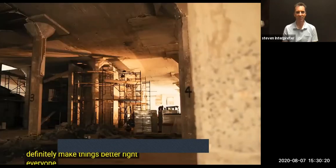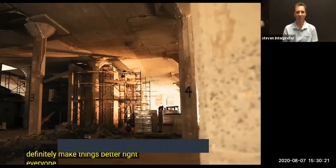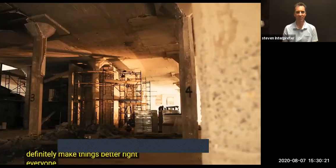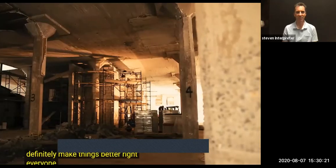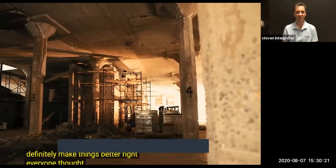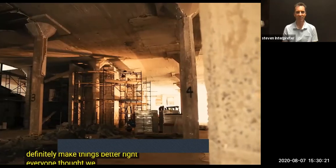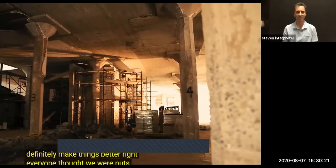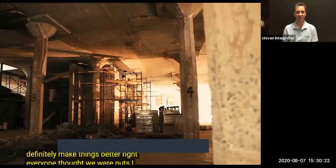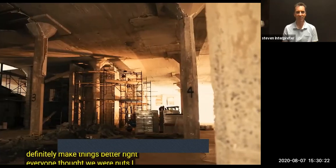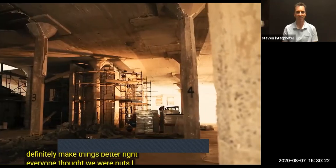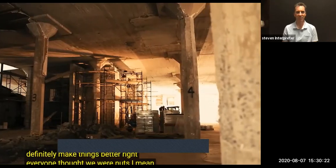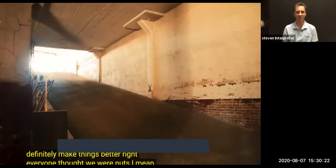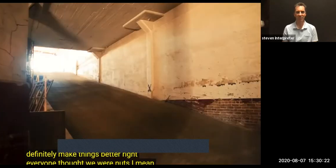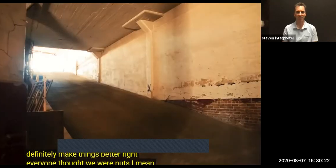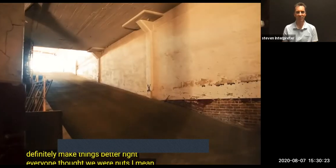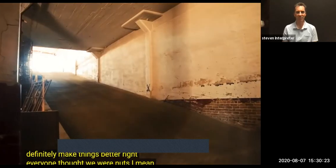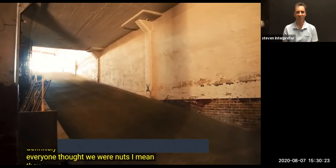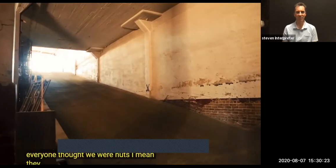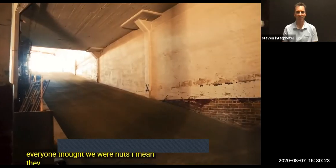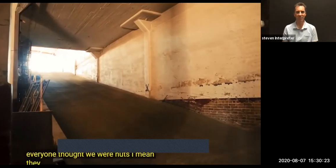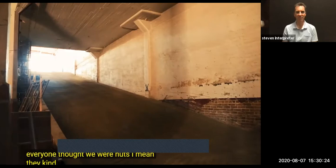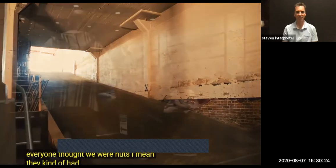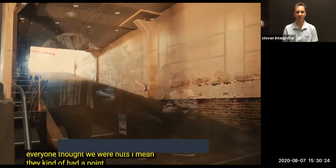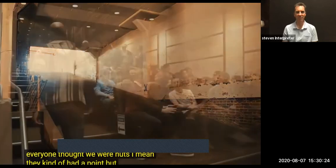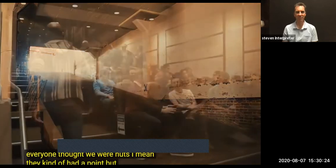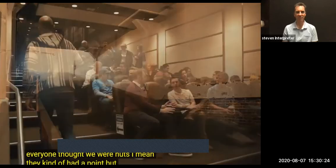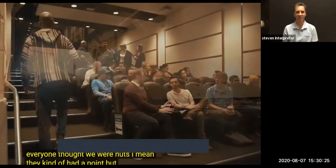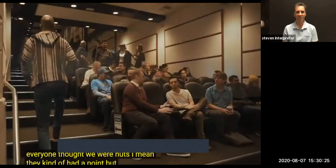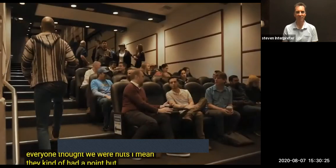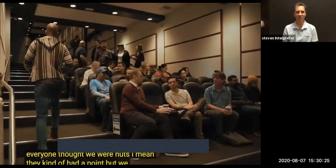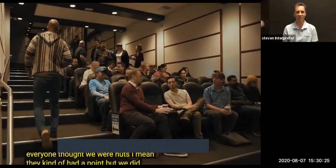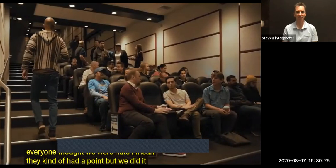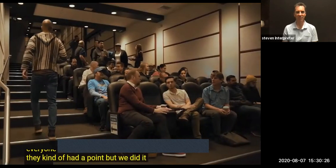Susi Nitzel: Everyone thought we were nuts. I mean, they kind of had a point, but we did it anyway.